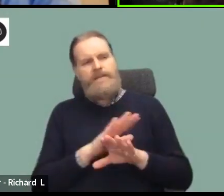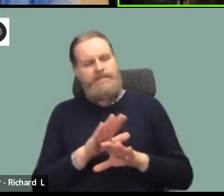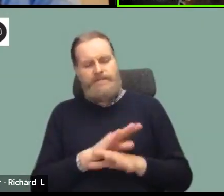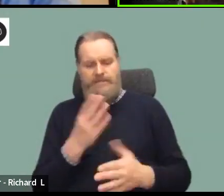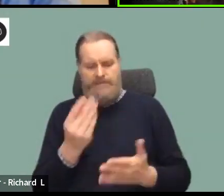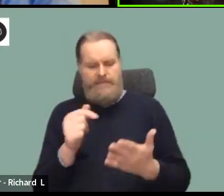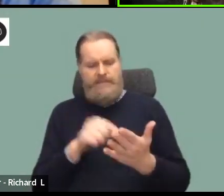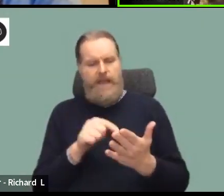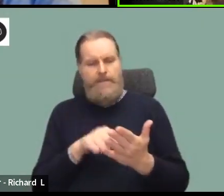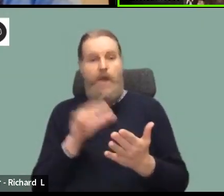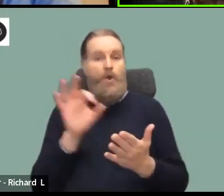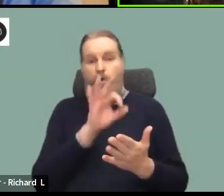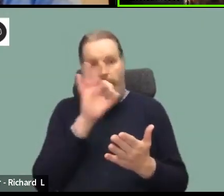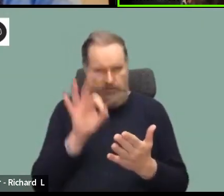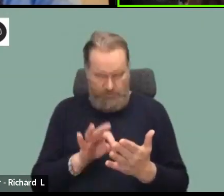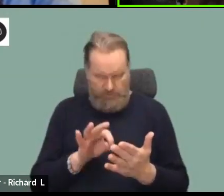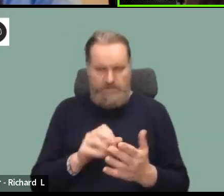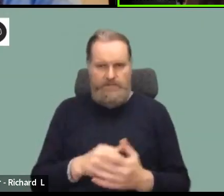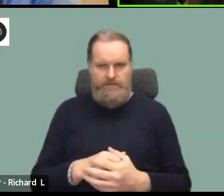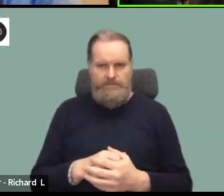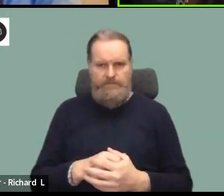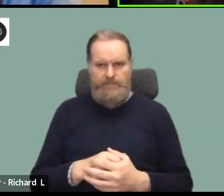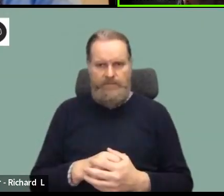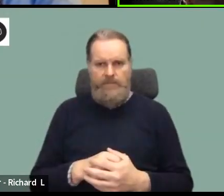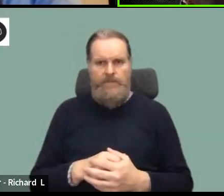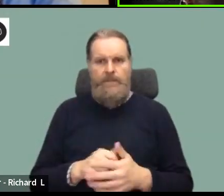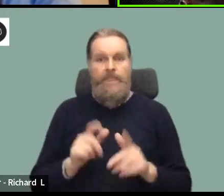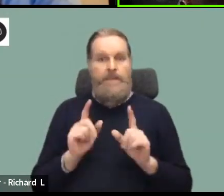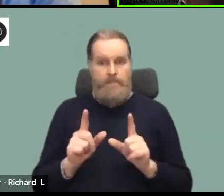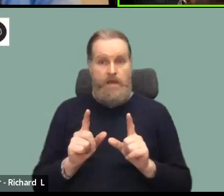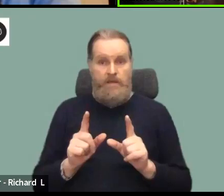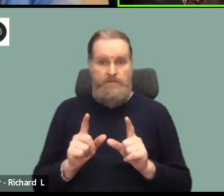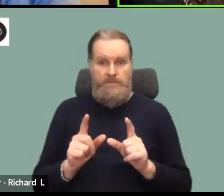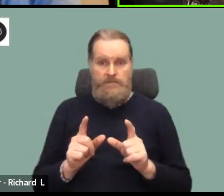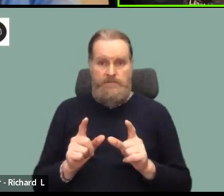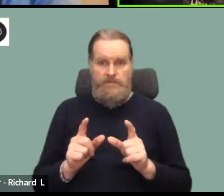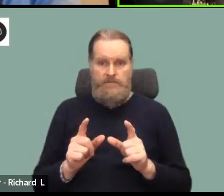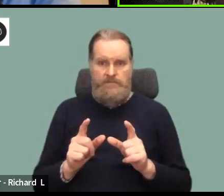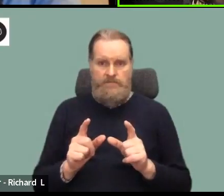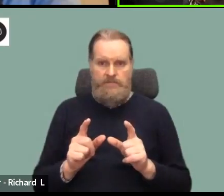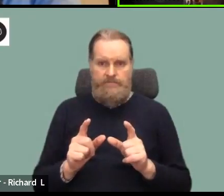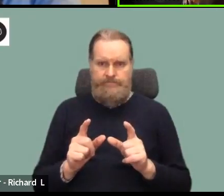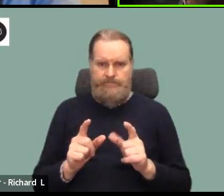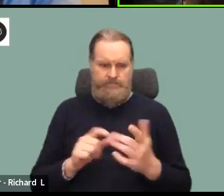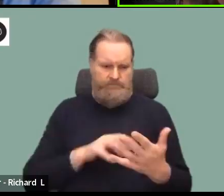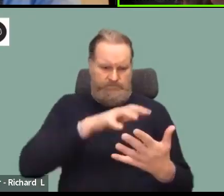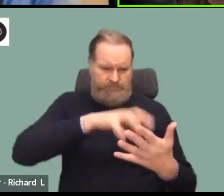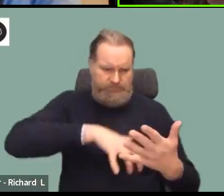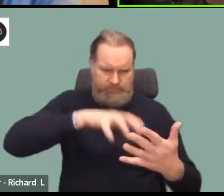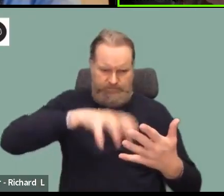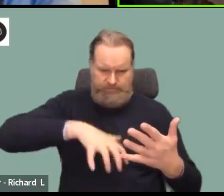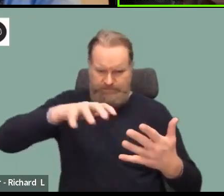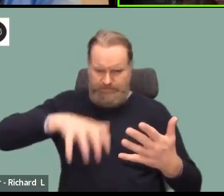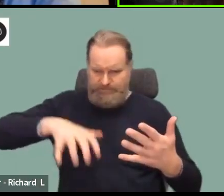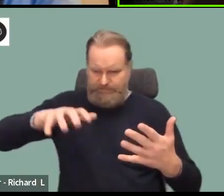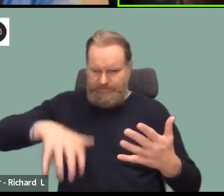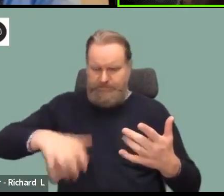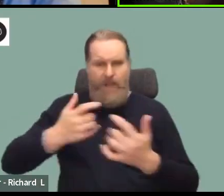I mean not surprising and I mean, not surprisingly, you know, over the last few days now know, over the last few days, knowing this event was happening, we've had literally.